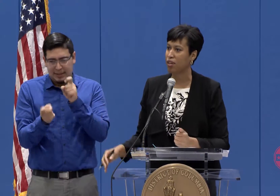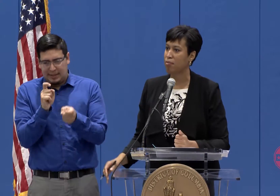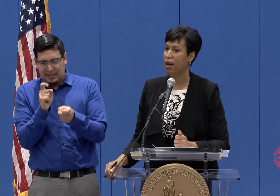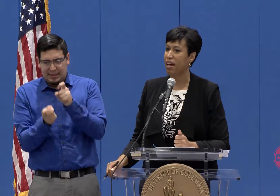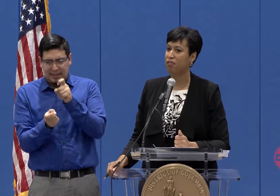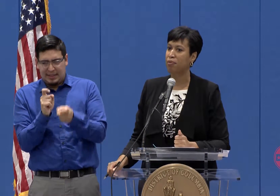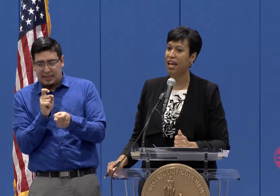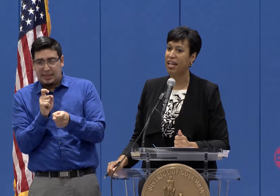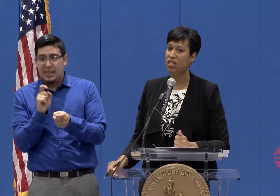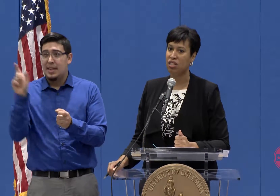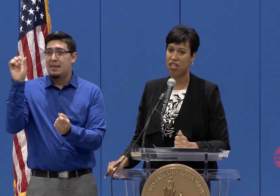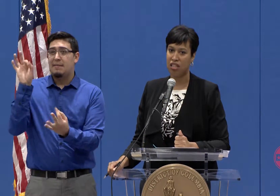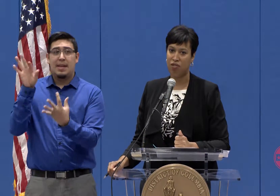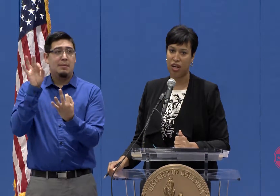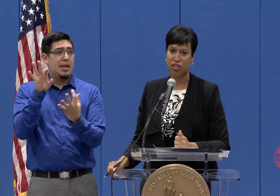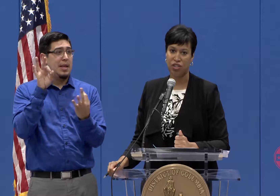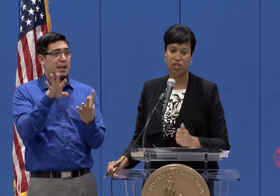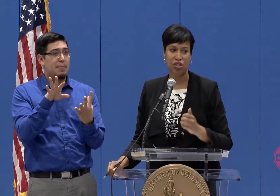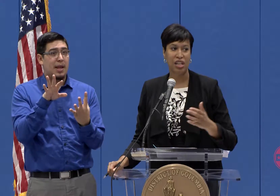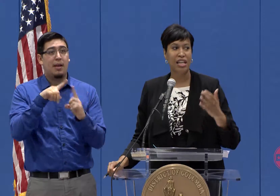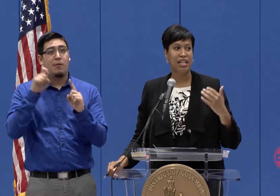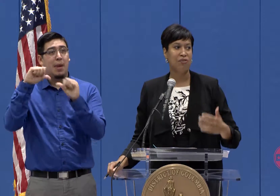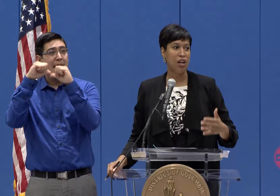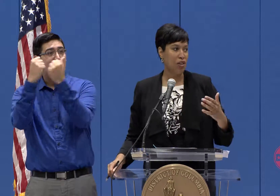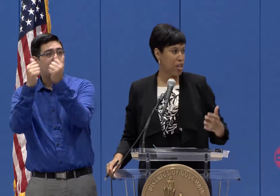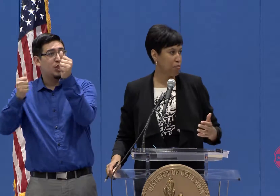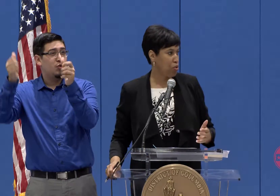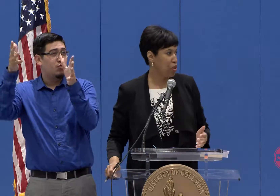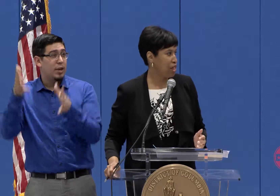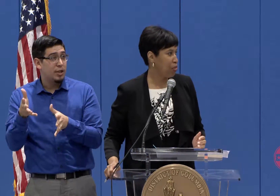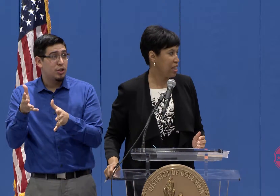FEEDBACK FROM THE AGENCY DIRECTORS IS VERY IMPORTANT THAT